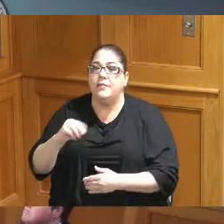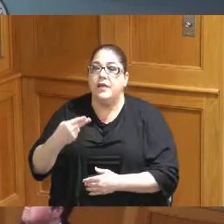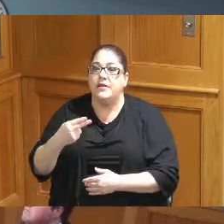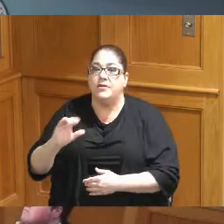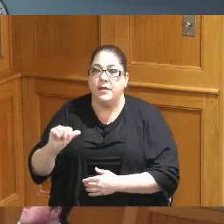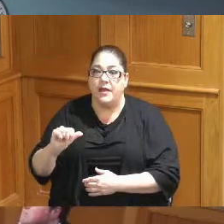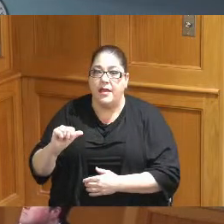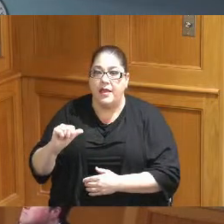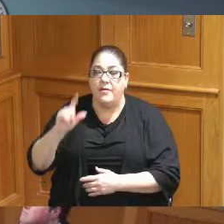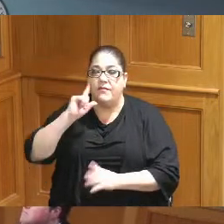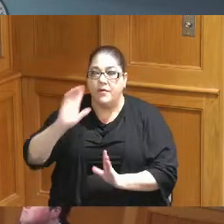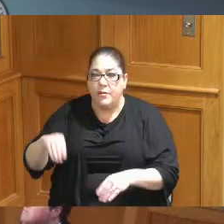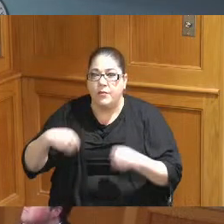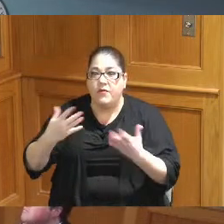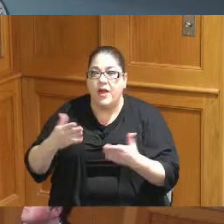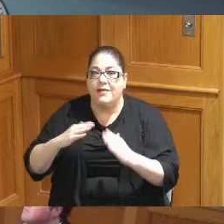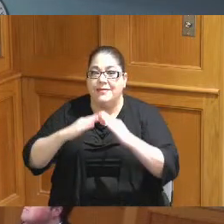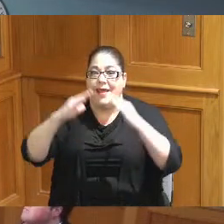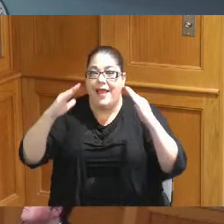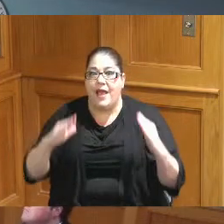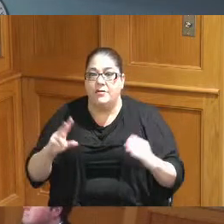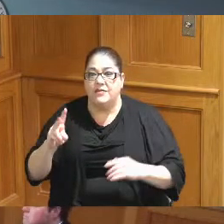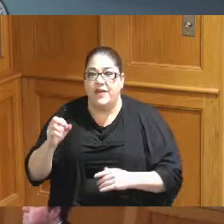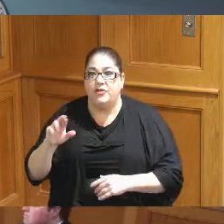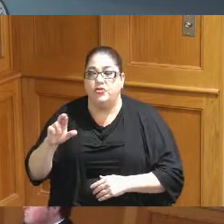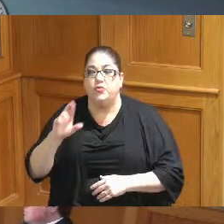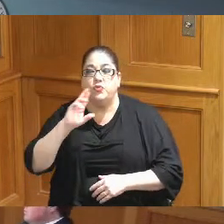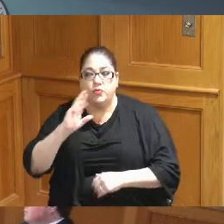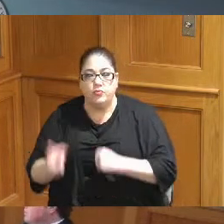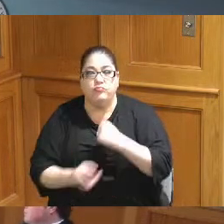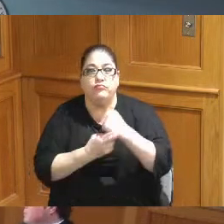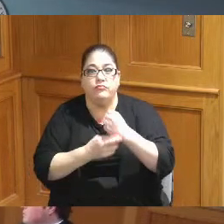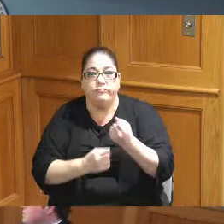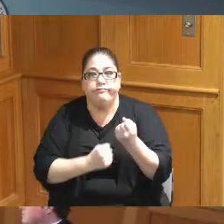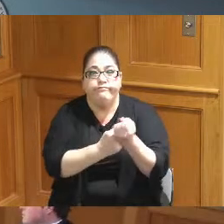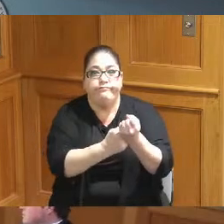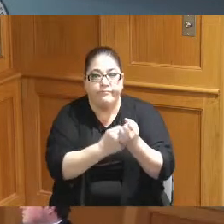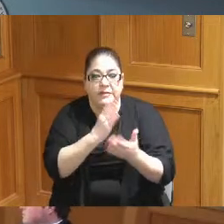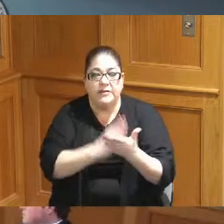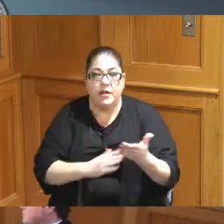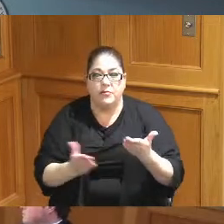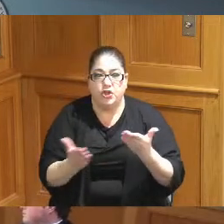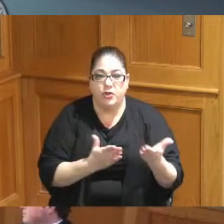for providing the housing voucher to undergird some of those services that are are going out